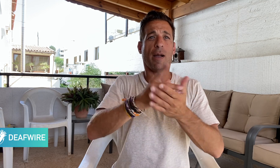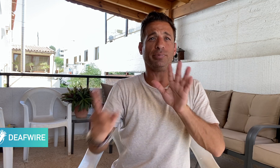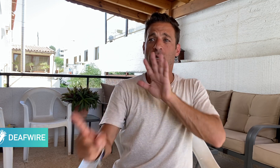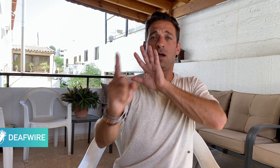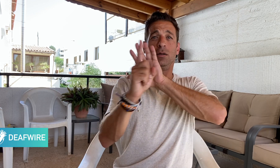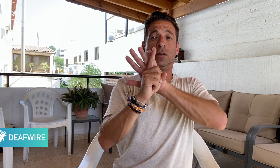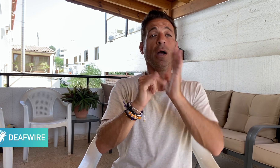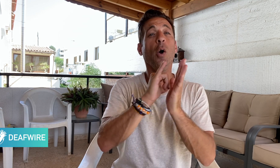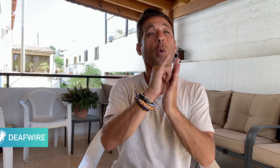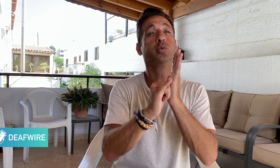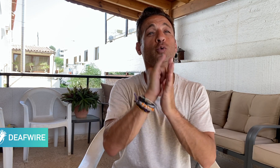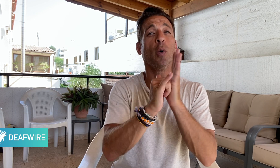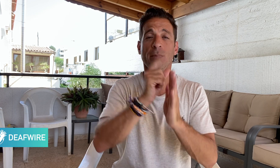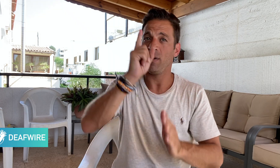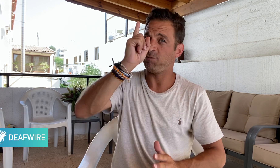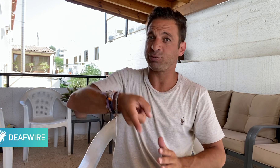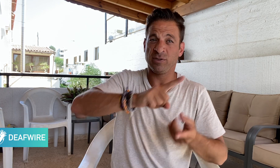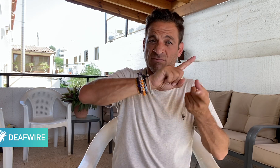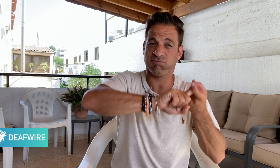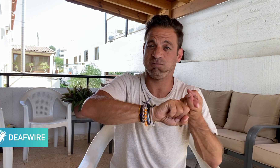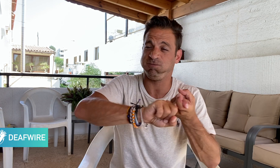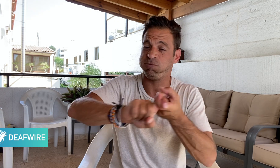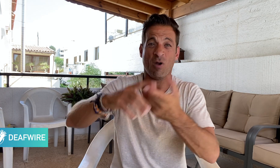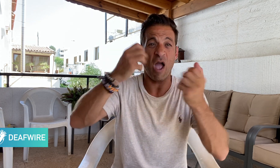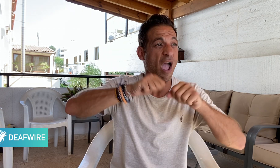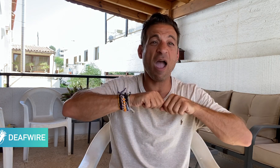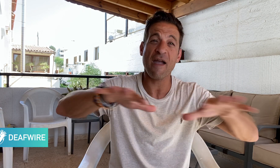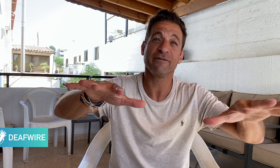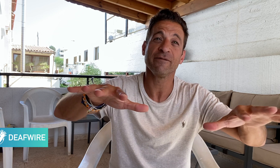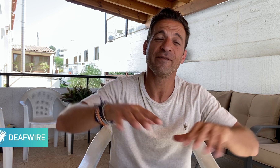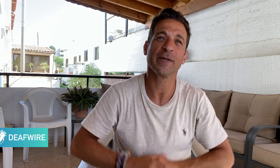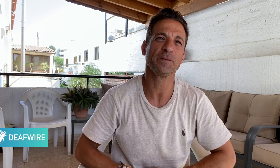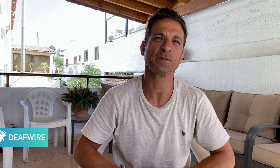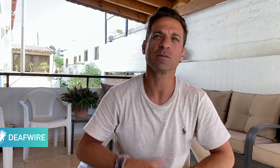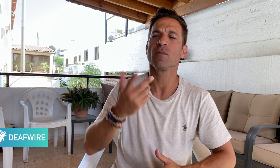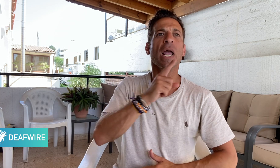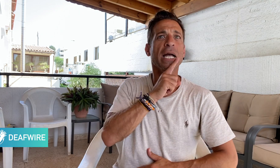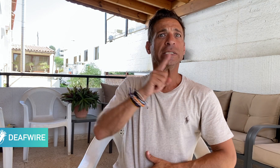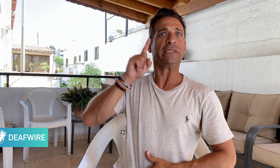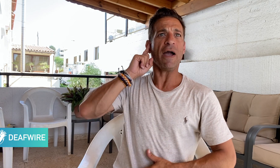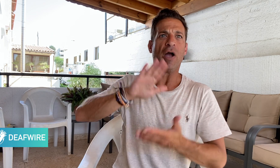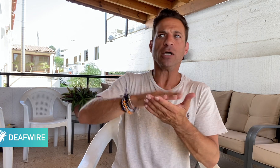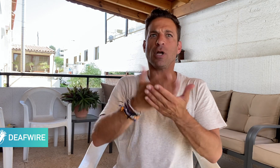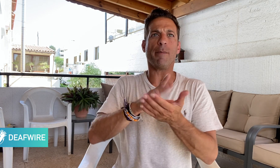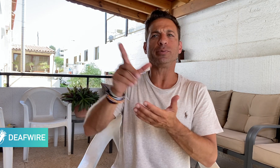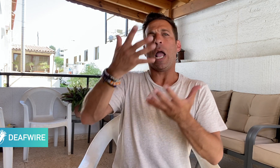at all times. Certified Deaf Interpreters are also creating